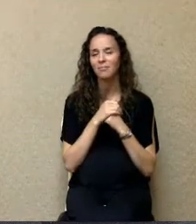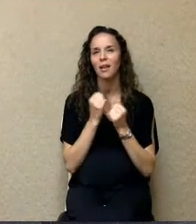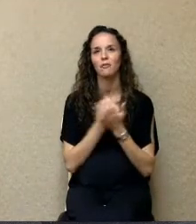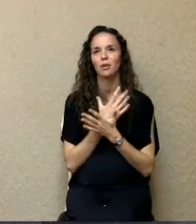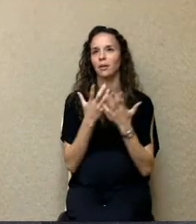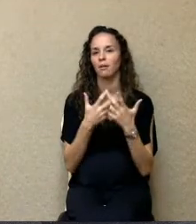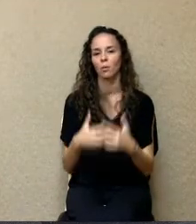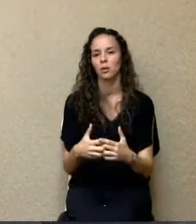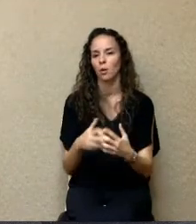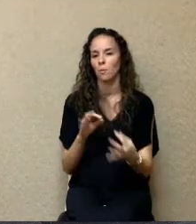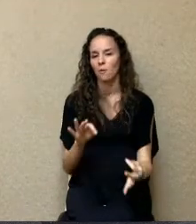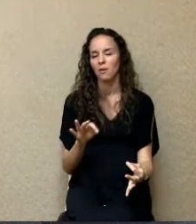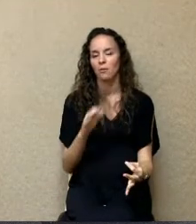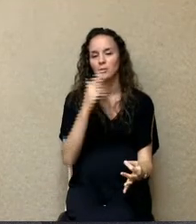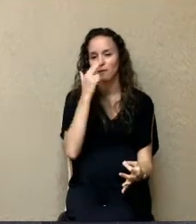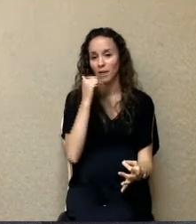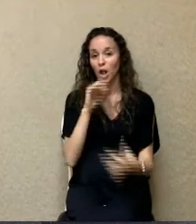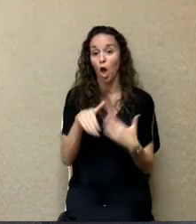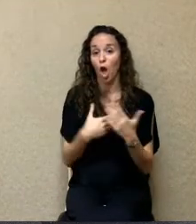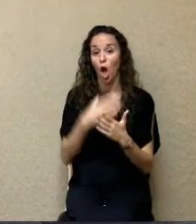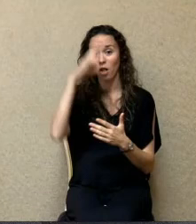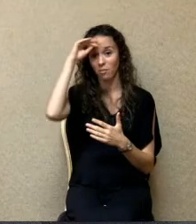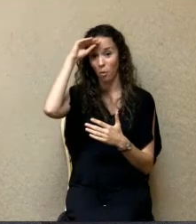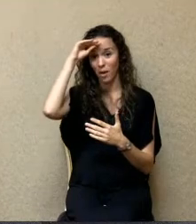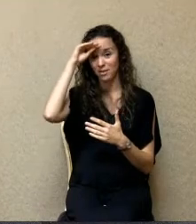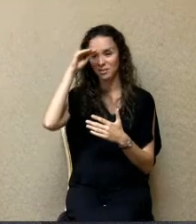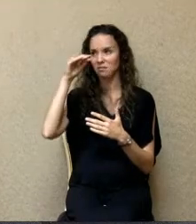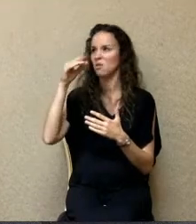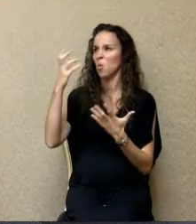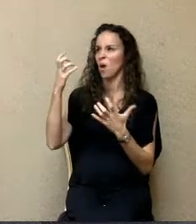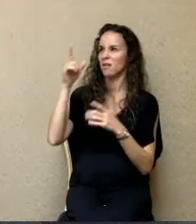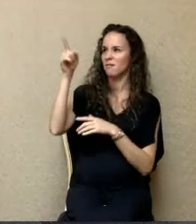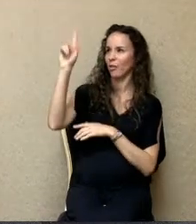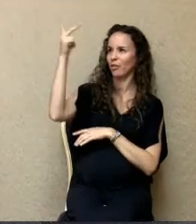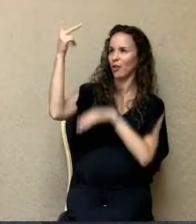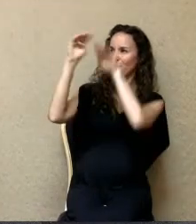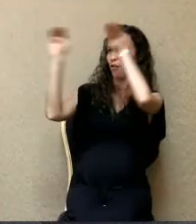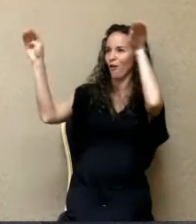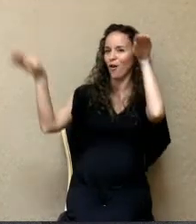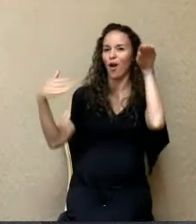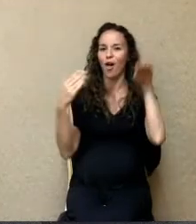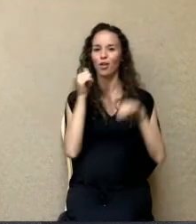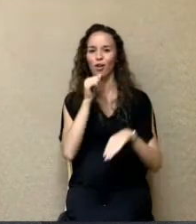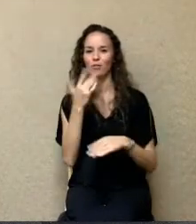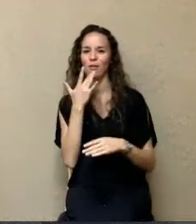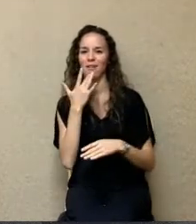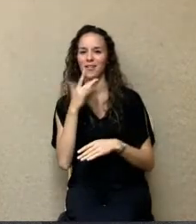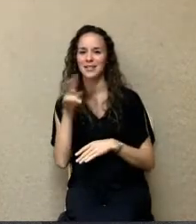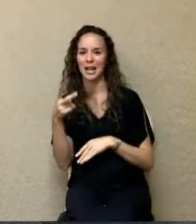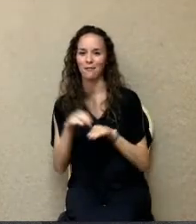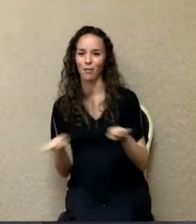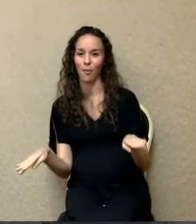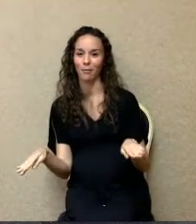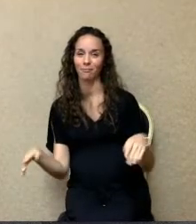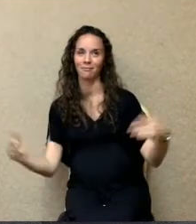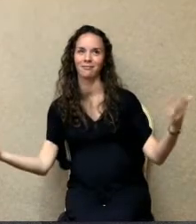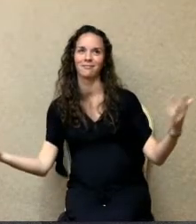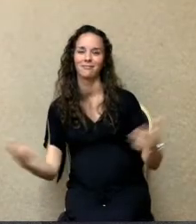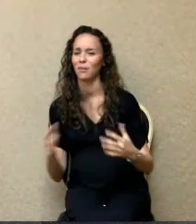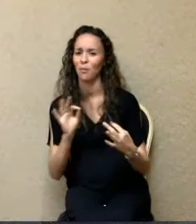out so perfect, it was so funny. All the guys picked the third floor and all the girls picked the second floor. Perfect.